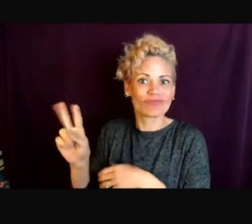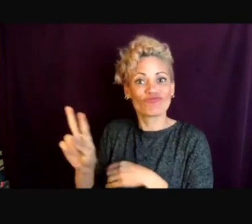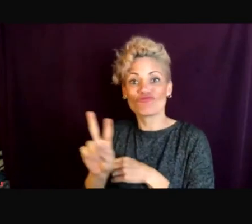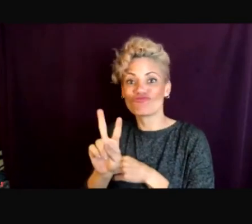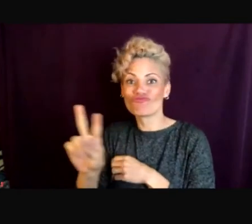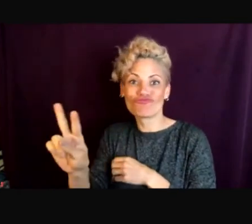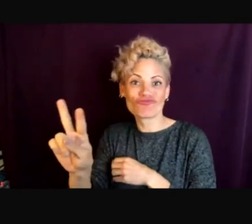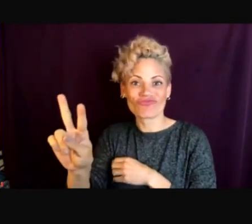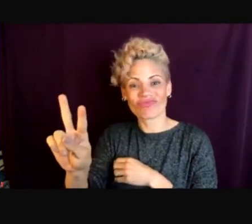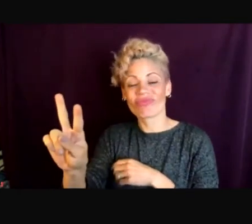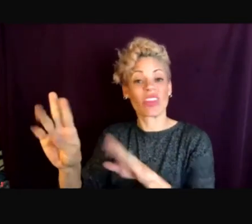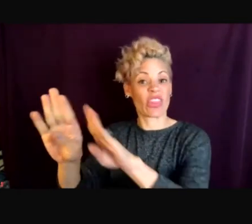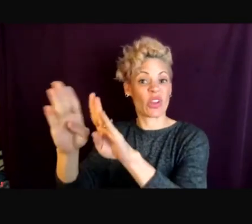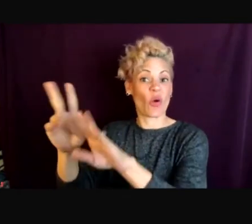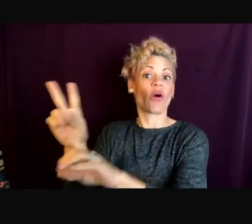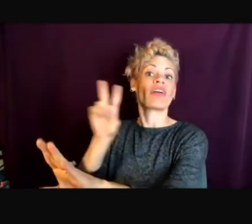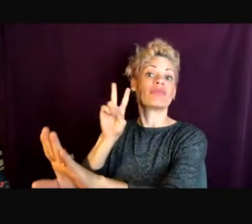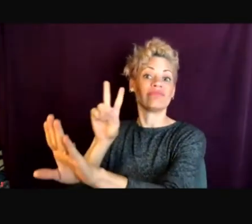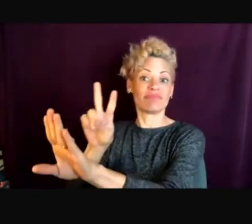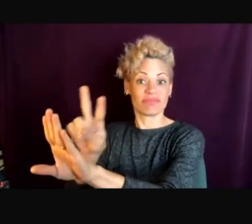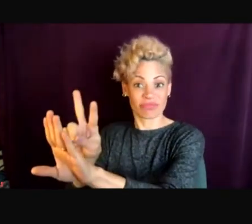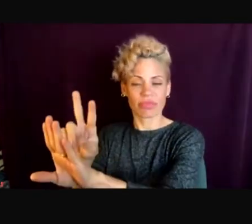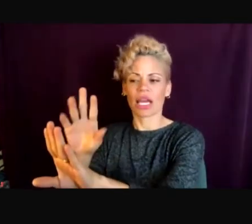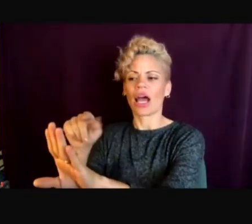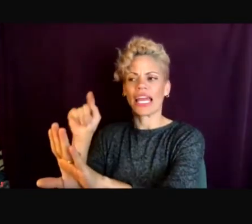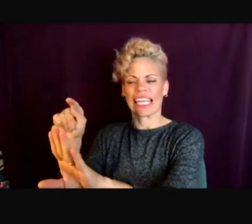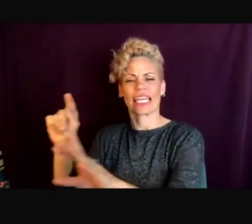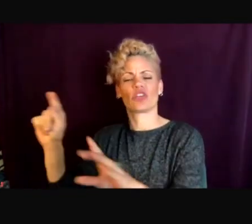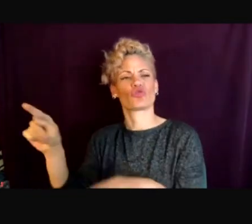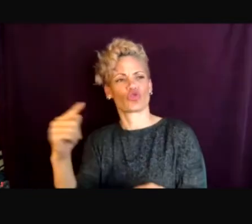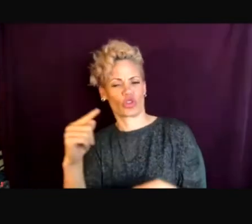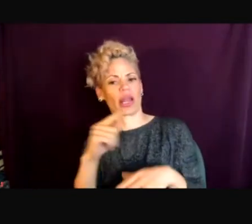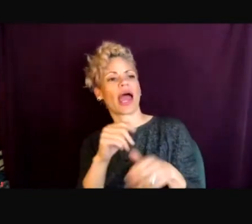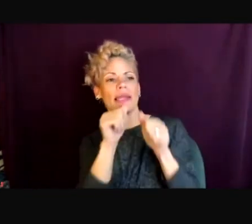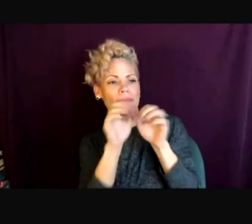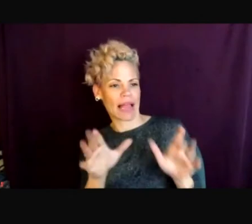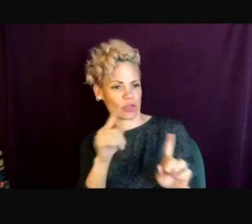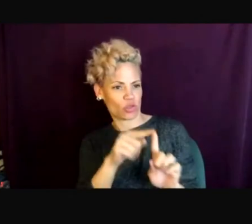he turned around and blessed her and then turned to me and did not bless me.